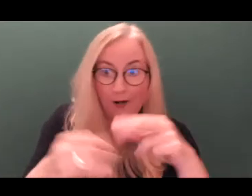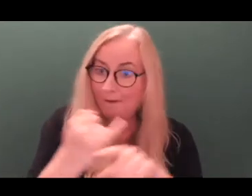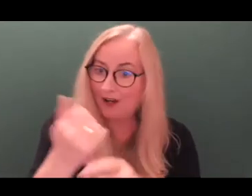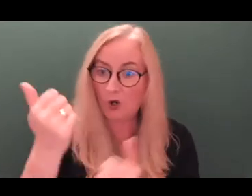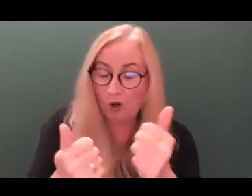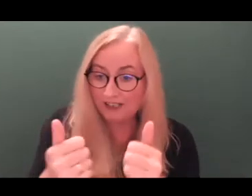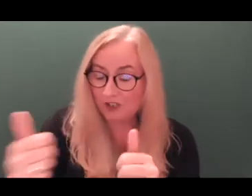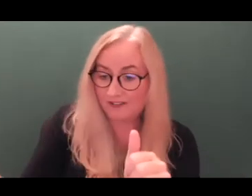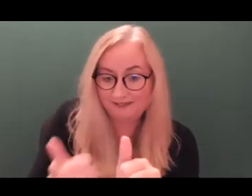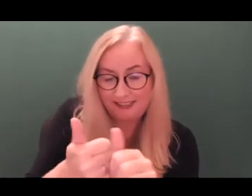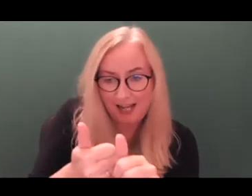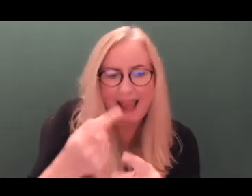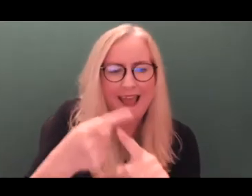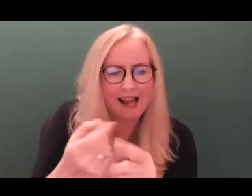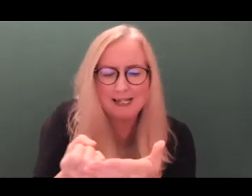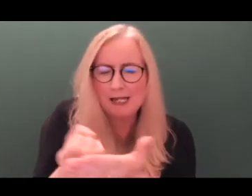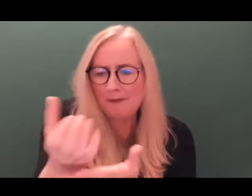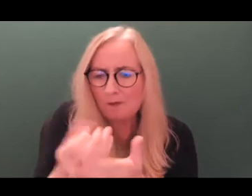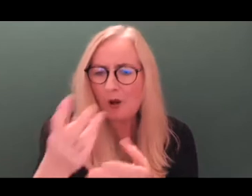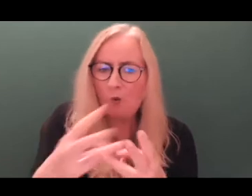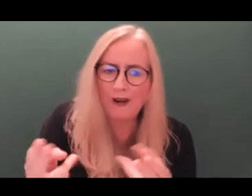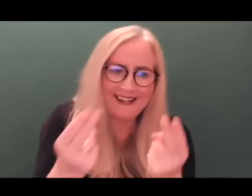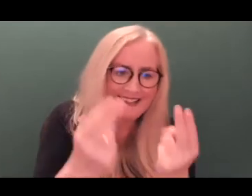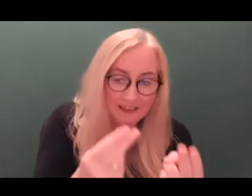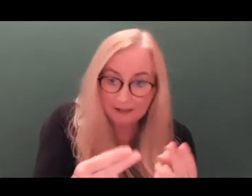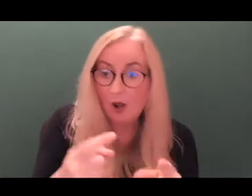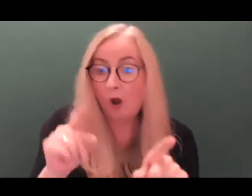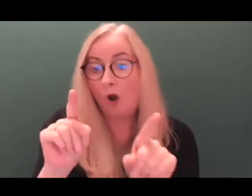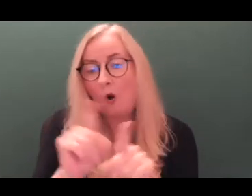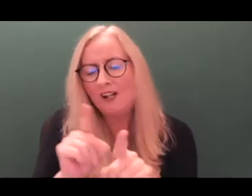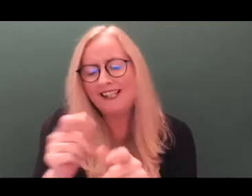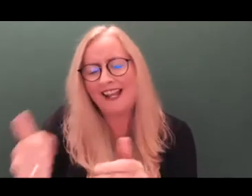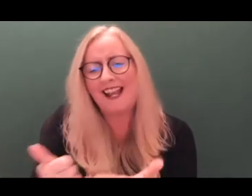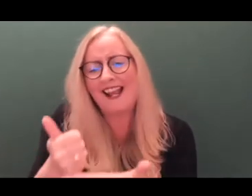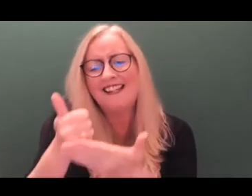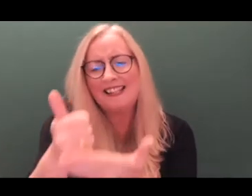and explanations when they are required and also assisting in putting a person's views